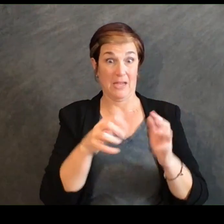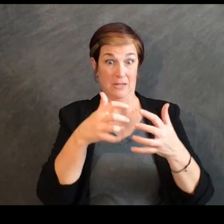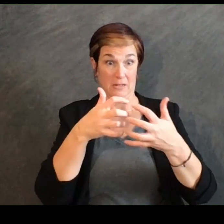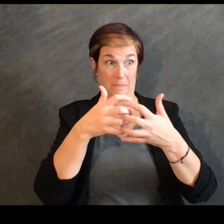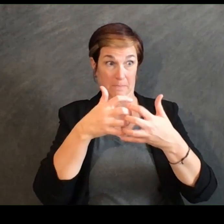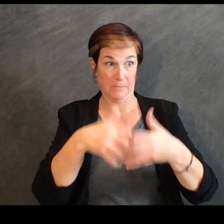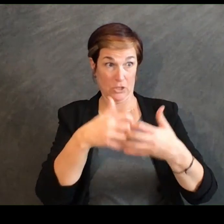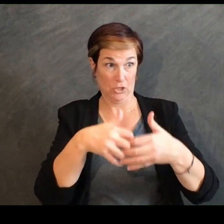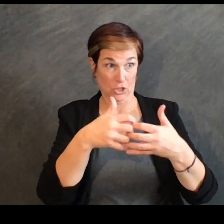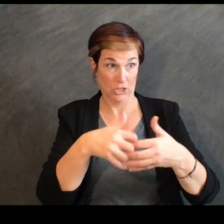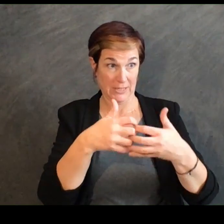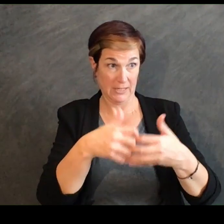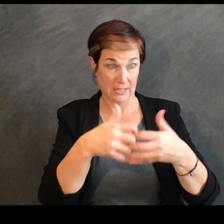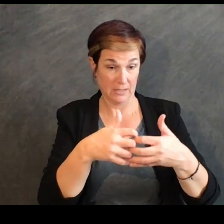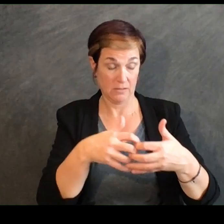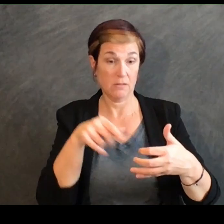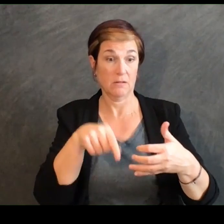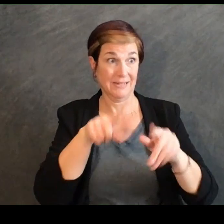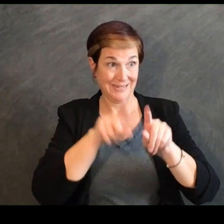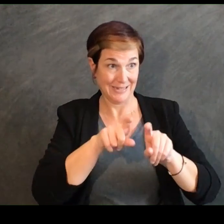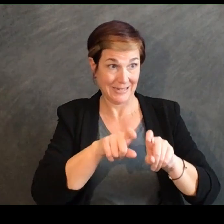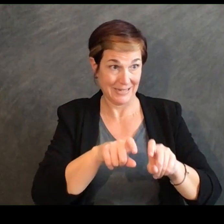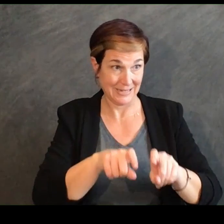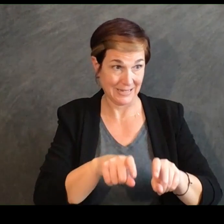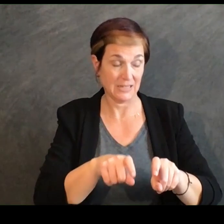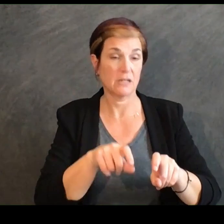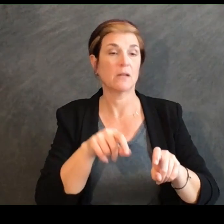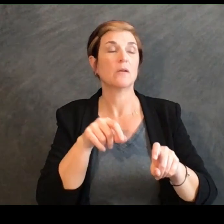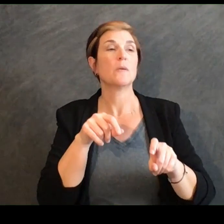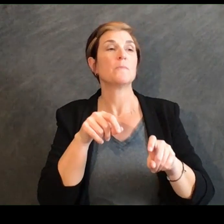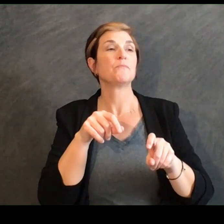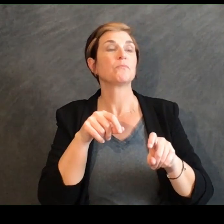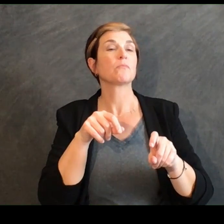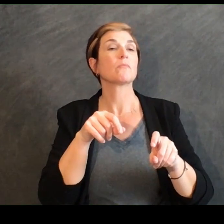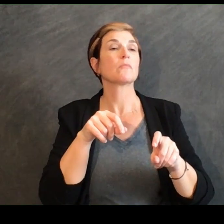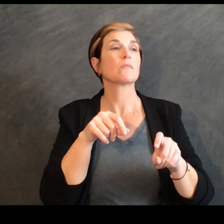potential to have automated extraction I know you don't want all these details